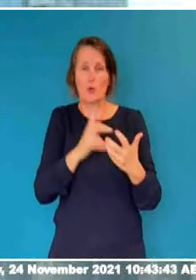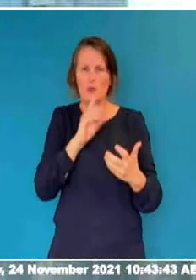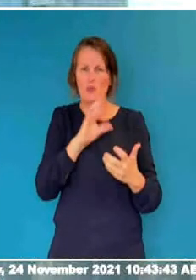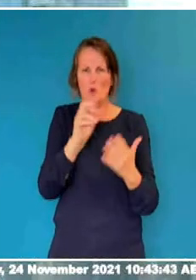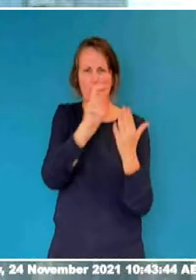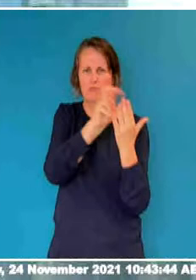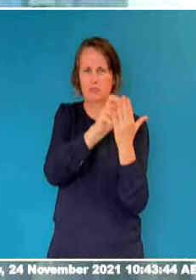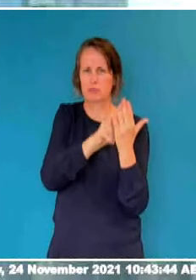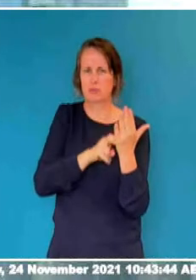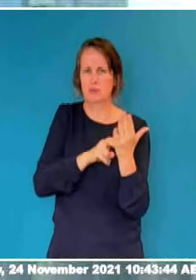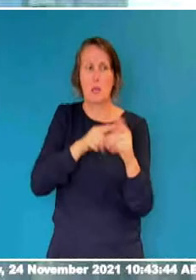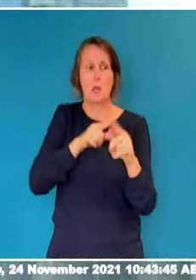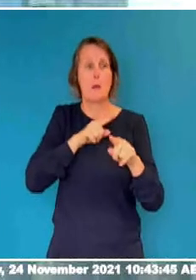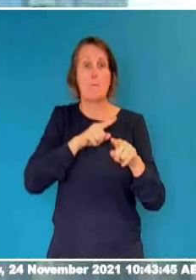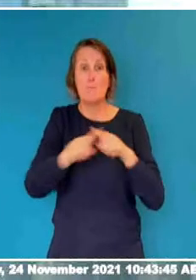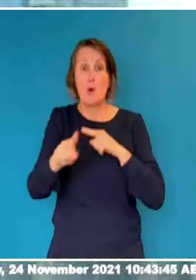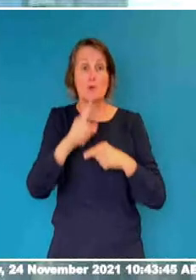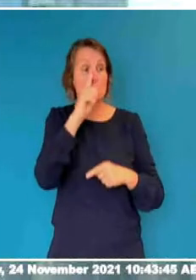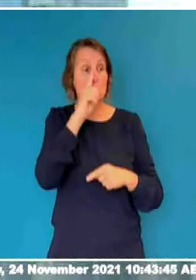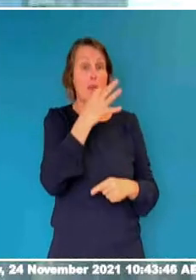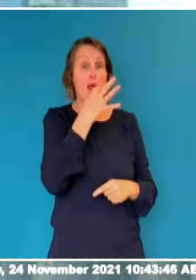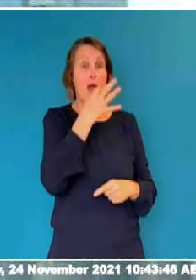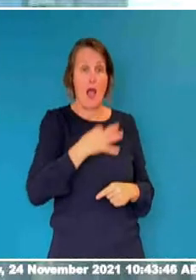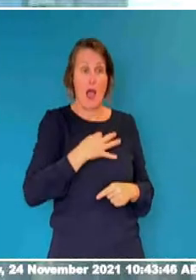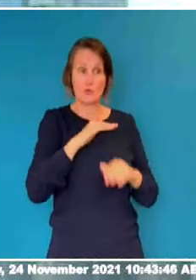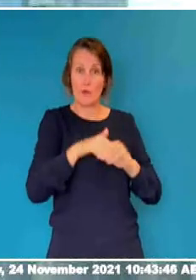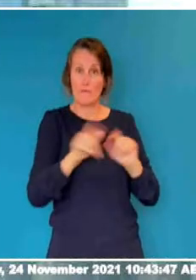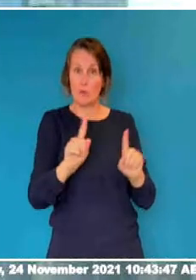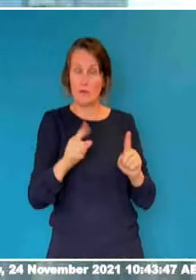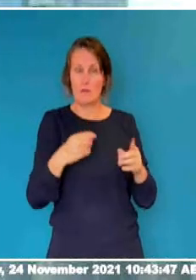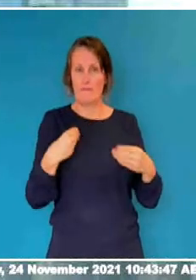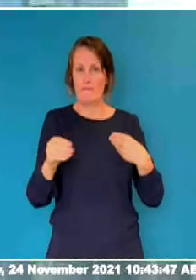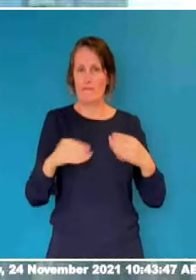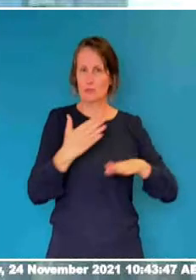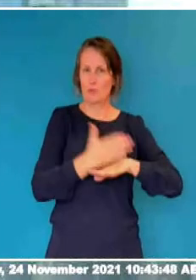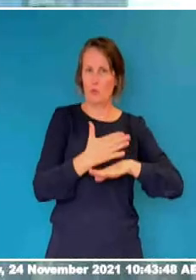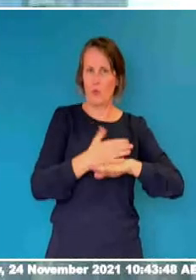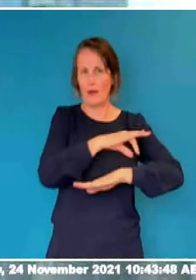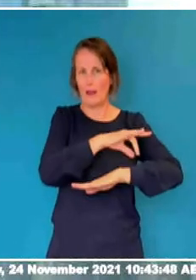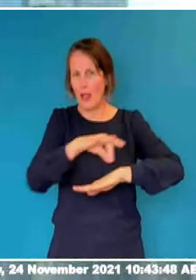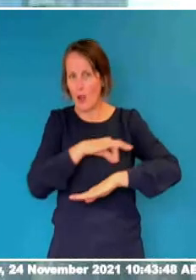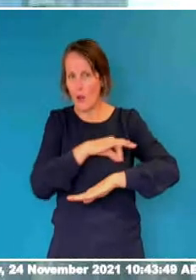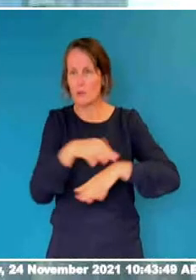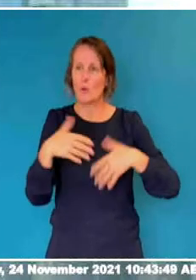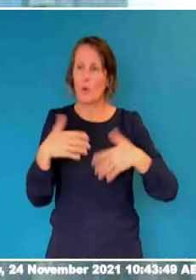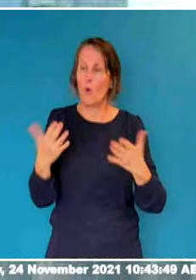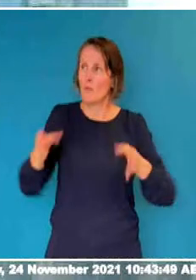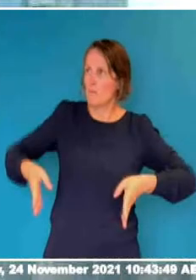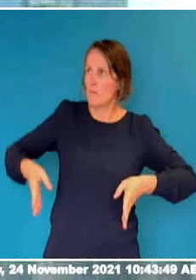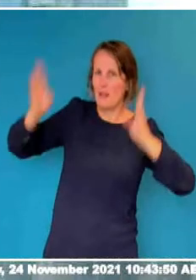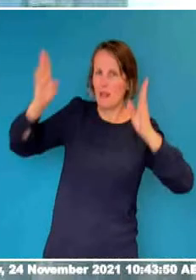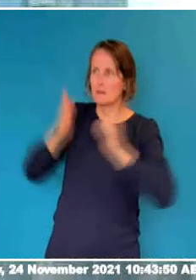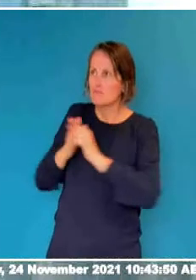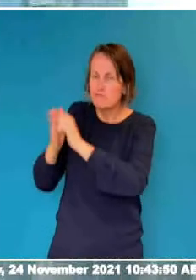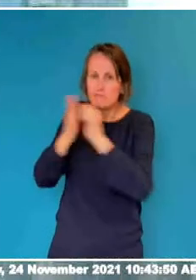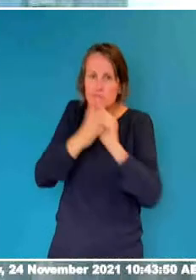of requests are actually in relation to flexible work, or the property changes we've identified in our statement.